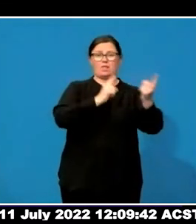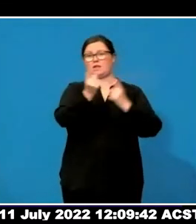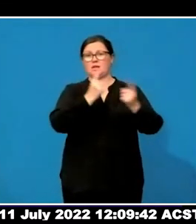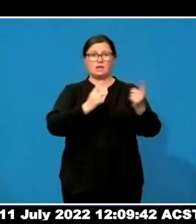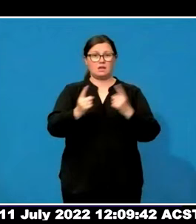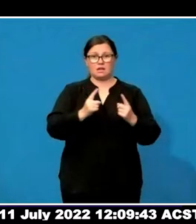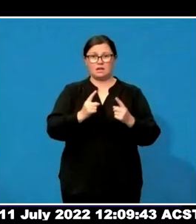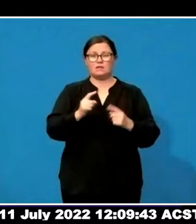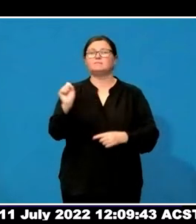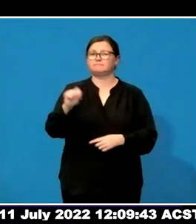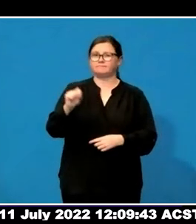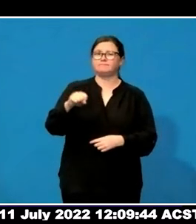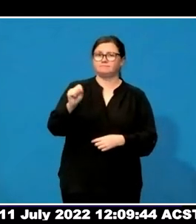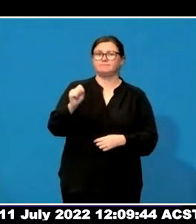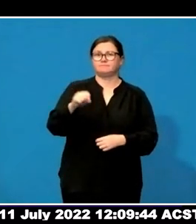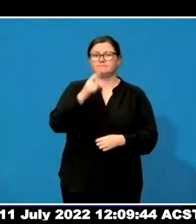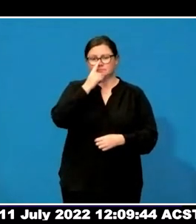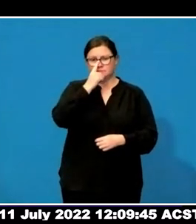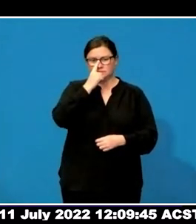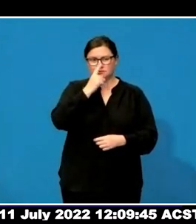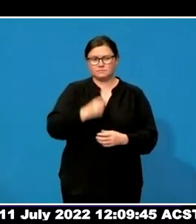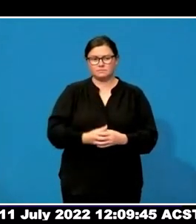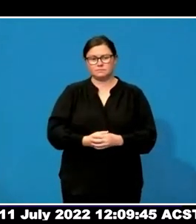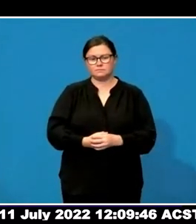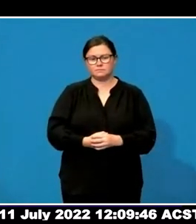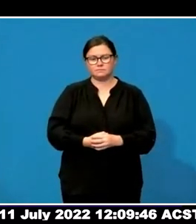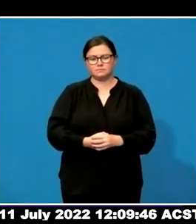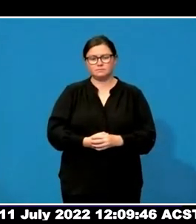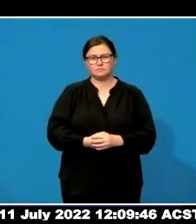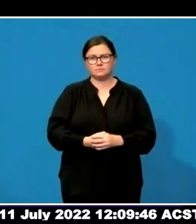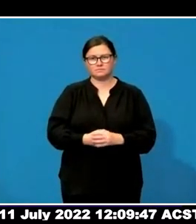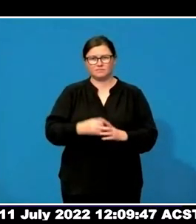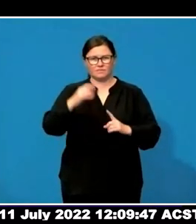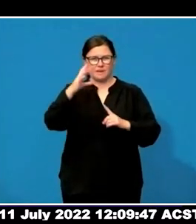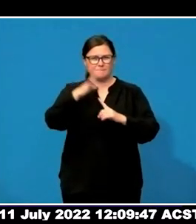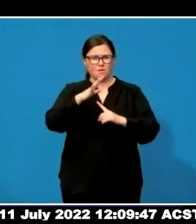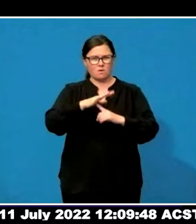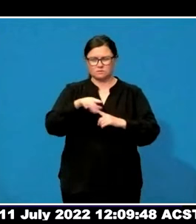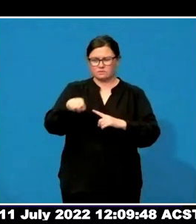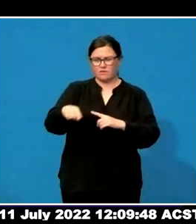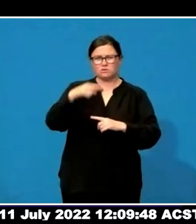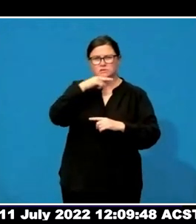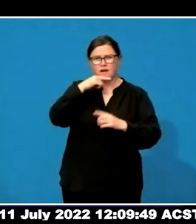Yes. MS TARRAGO: So it was important for Joziah to have some quiet space?